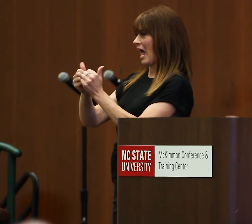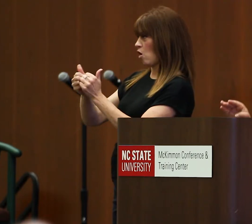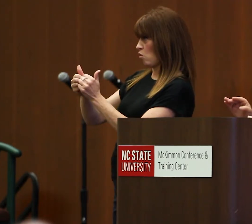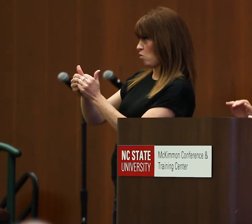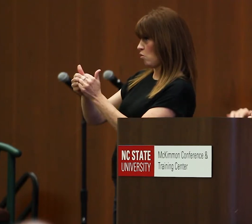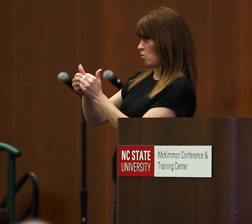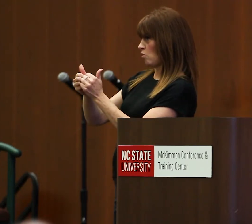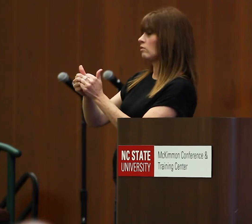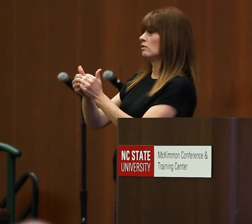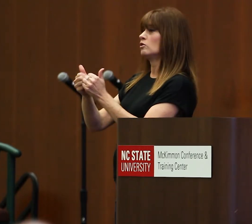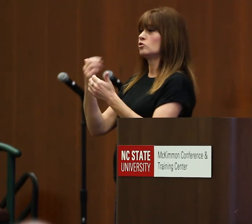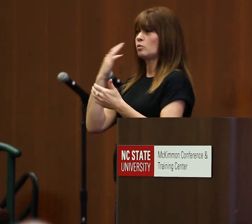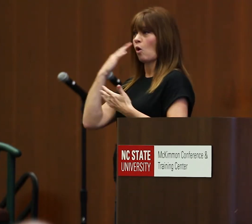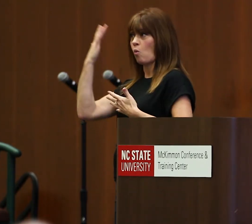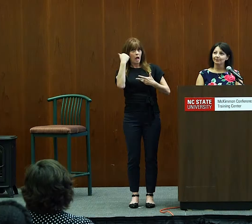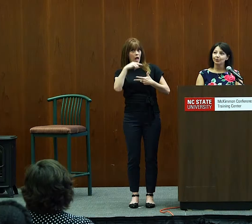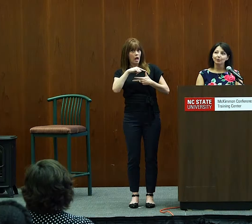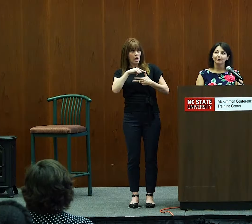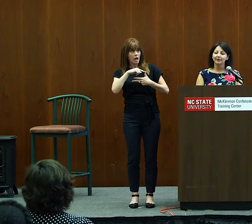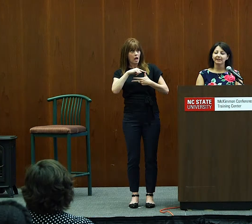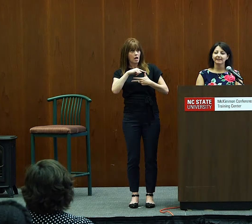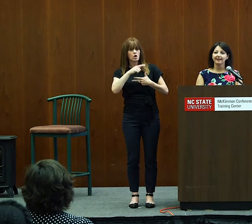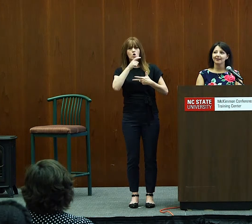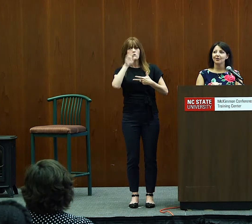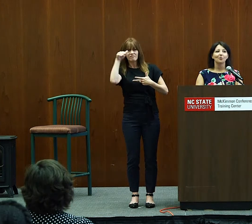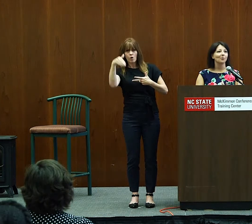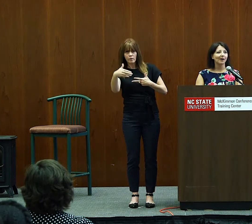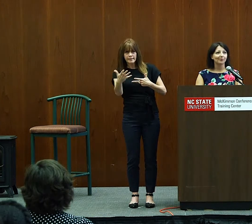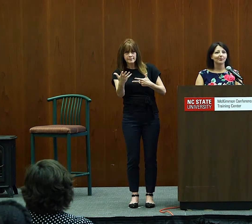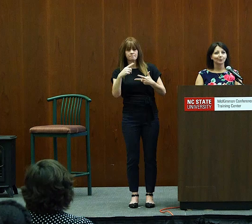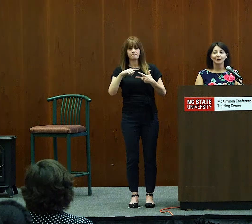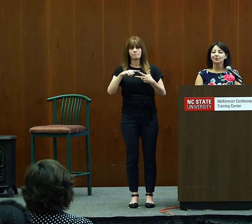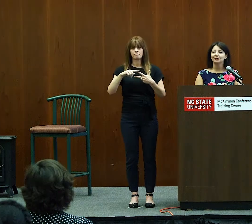we're gonna know "why" we're doing this, "who" we're focused, "what" we're